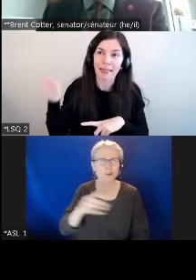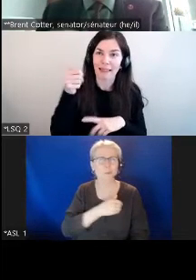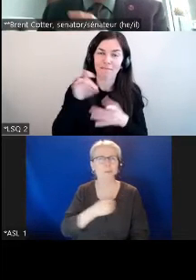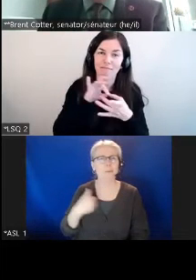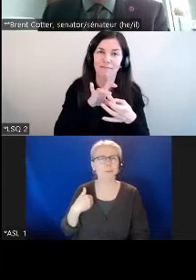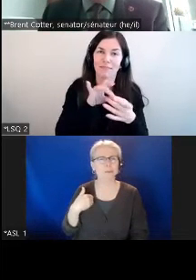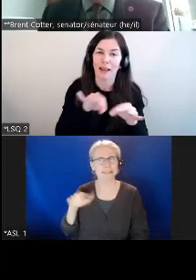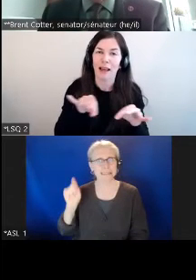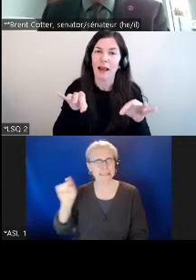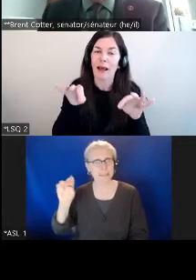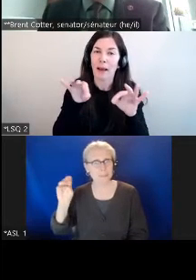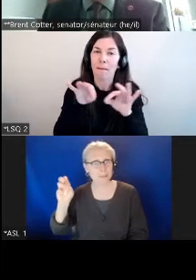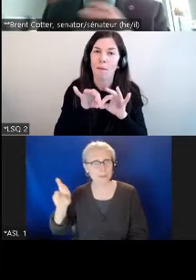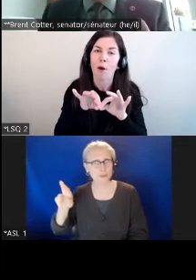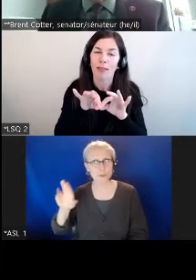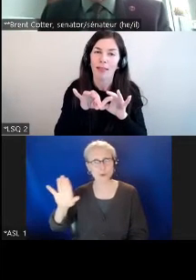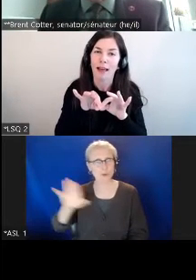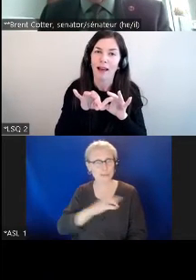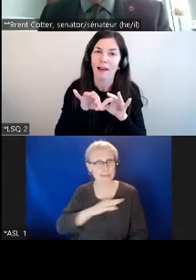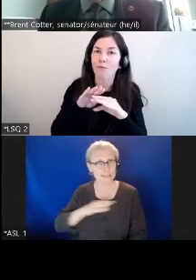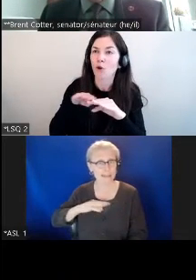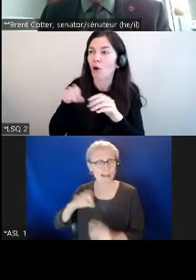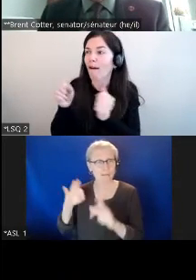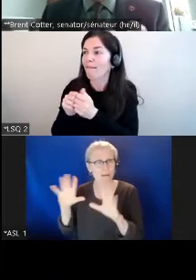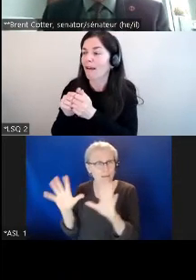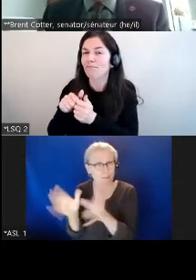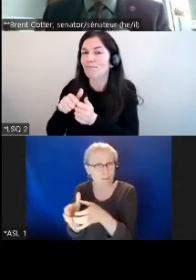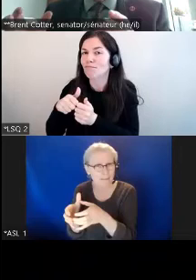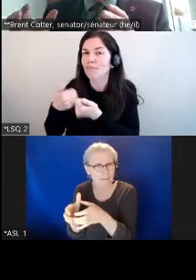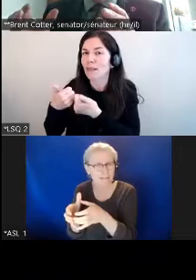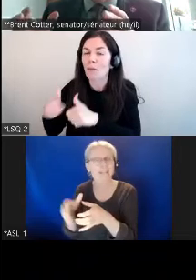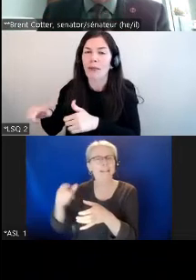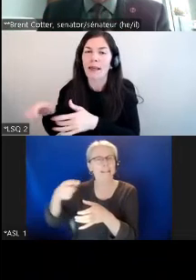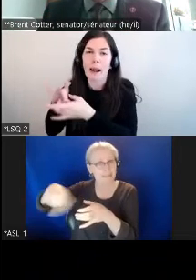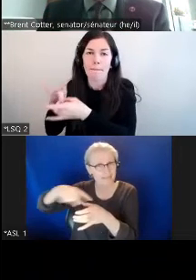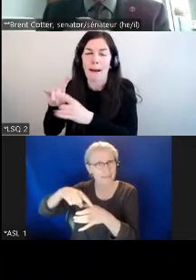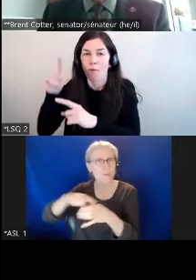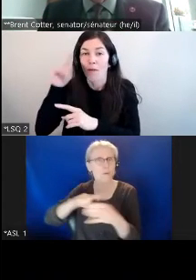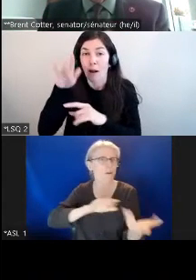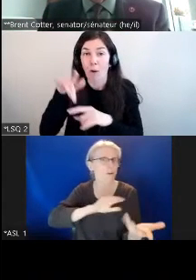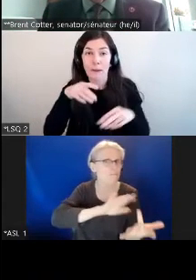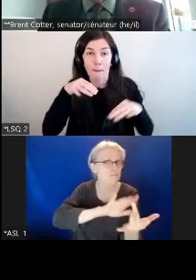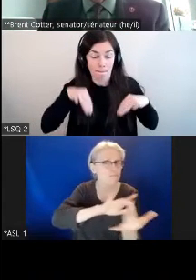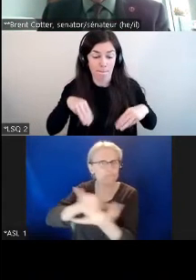AND HER STAFF IN CONSULTATION WITH OTHERS WILL BE THE ONES THAT WILL BE CREATING THE REGULATIONS.